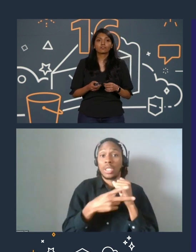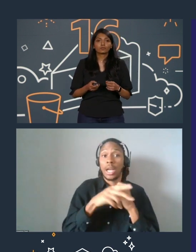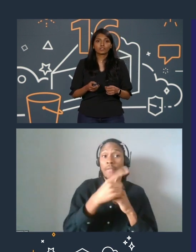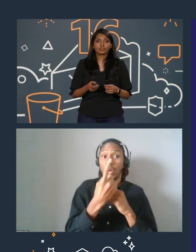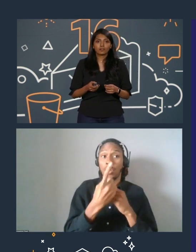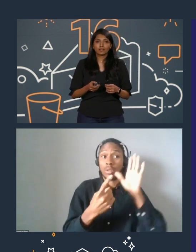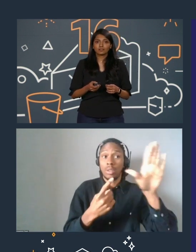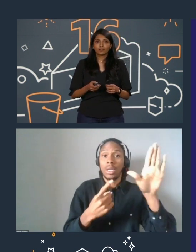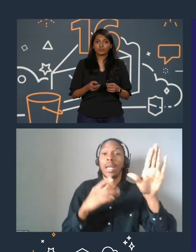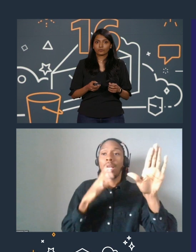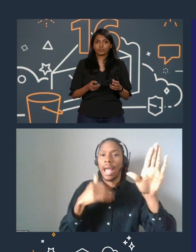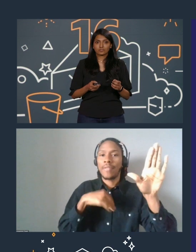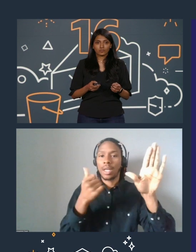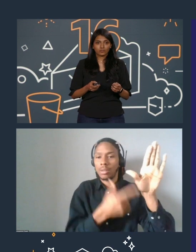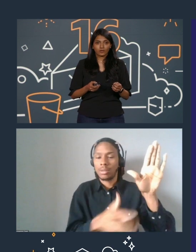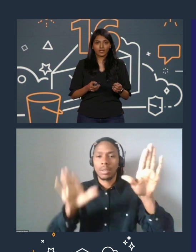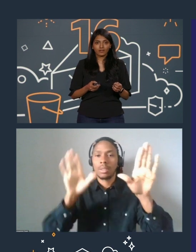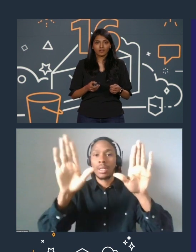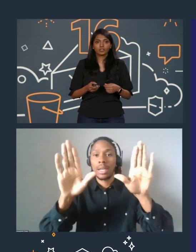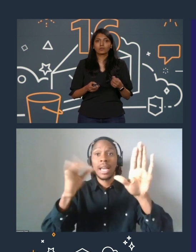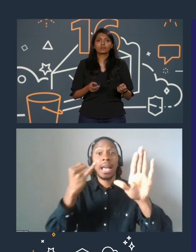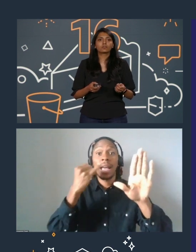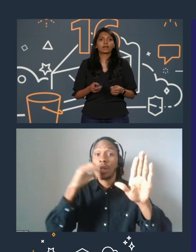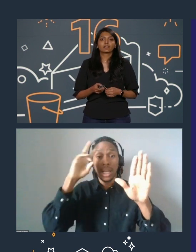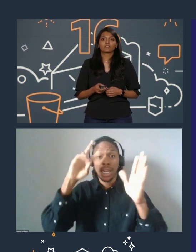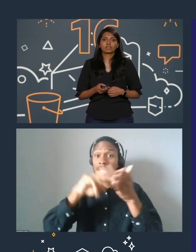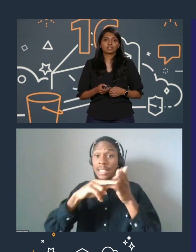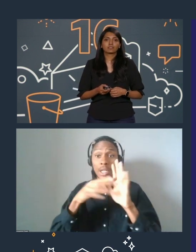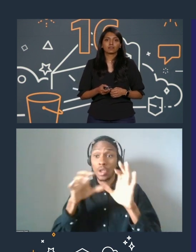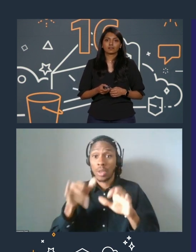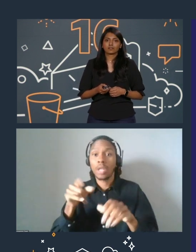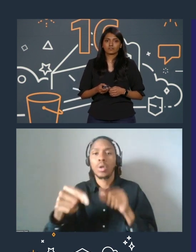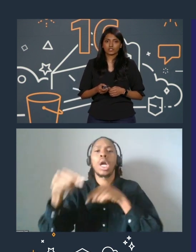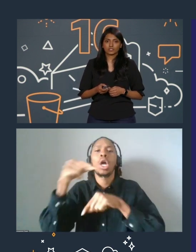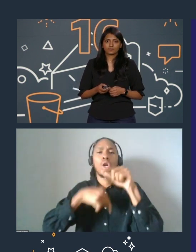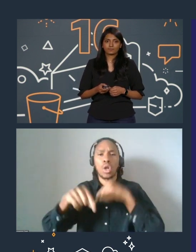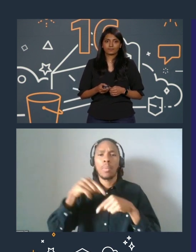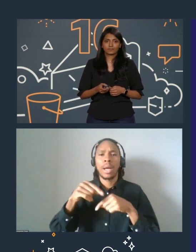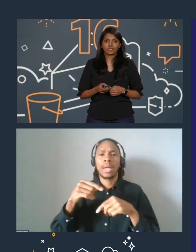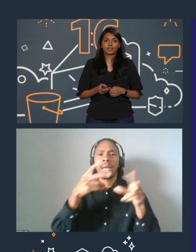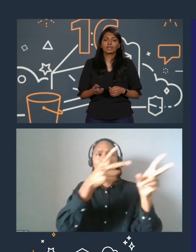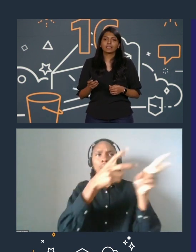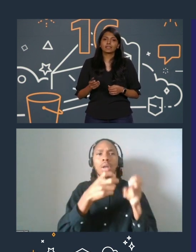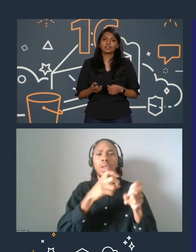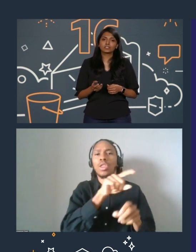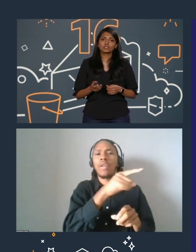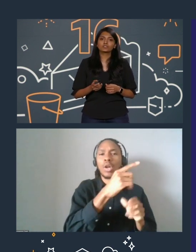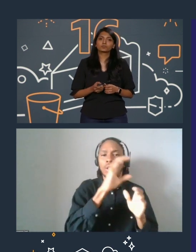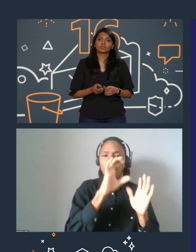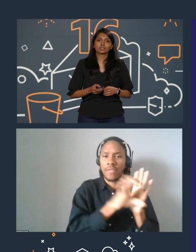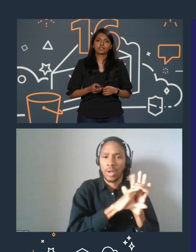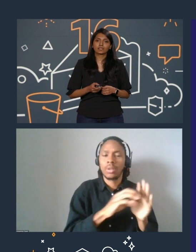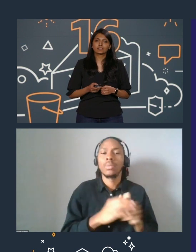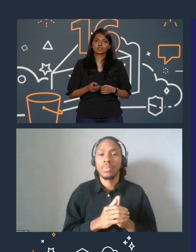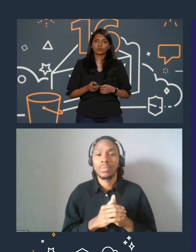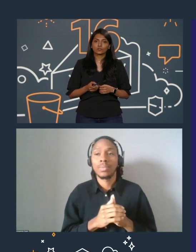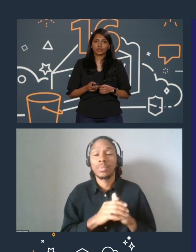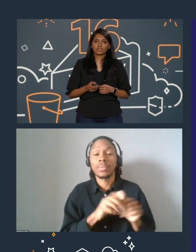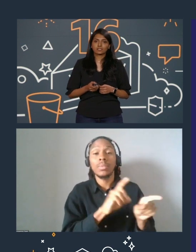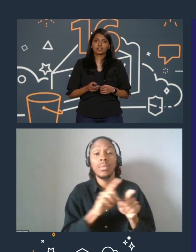If you did not intend to do this write, you can go back and retain the earlier version. In addition to protecting against overrides,